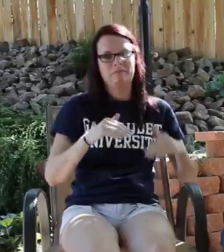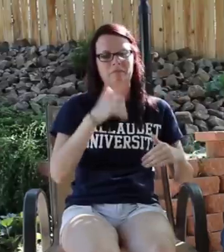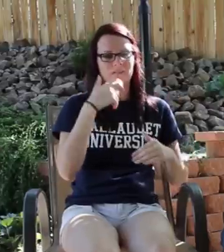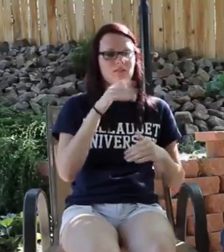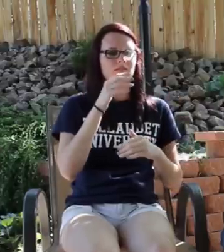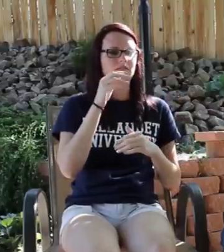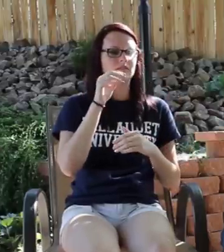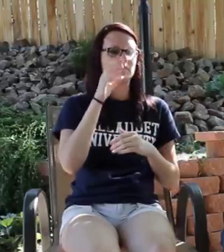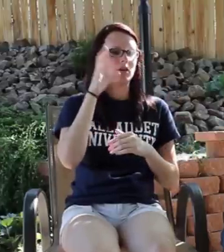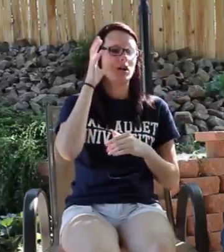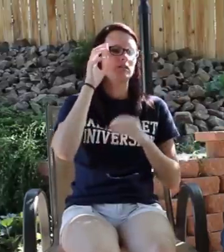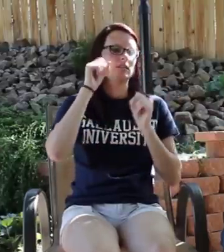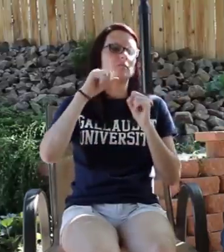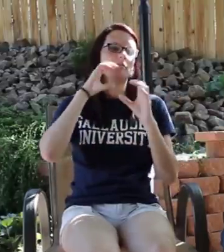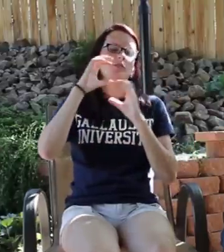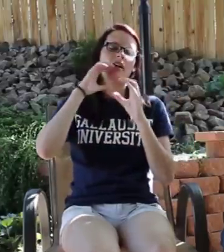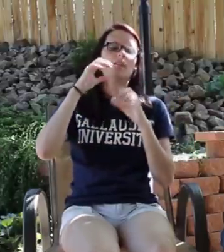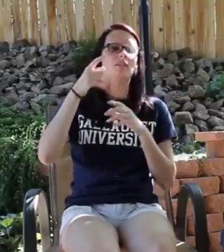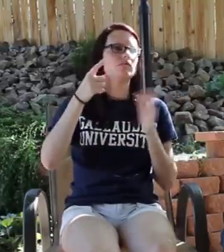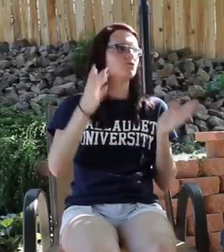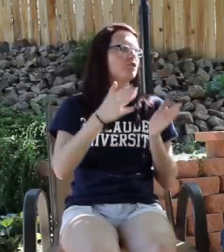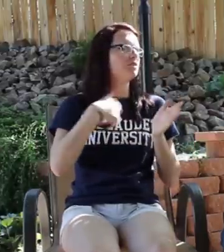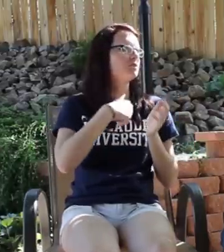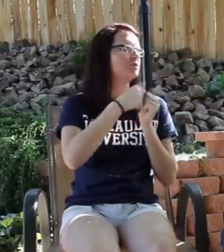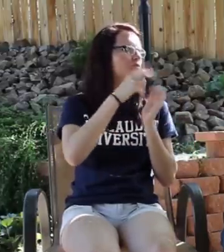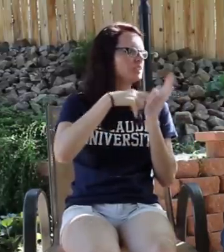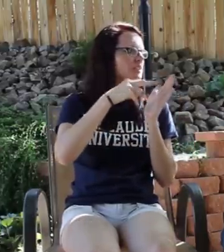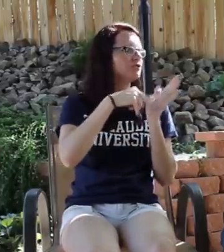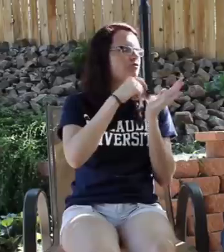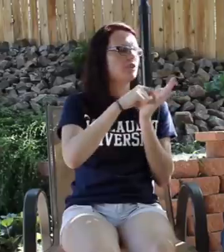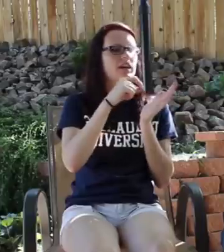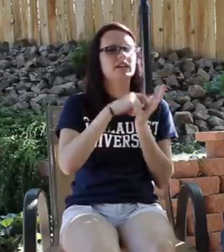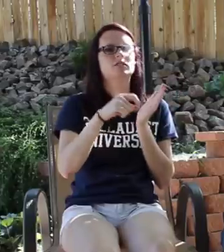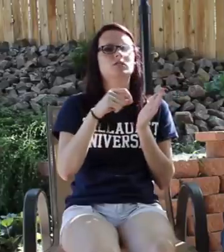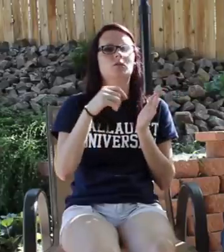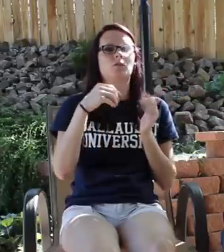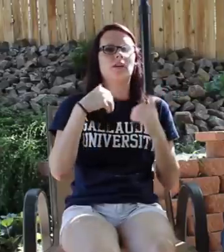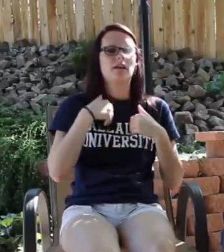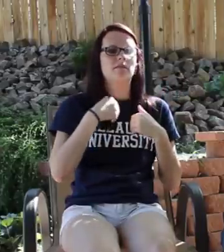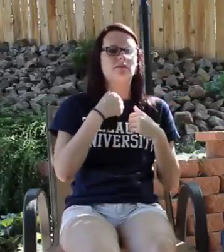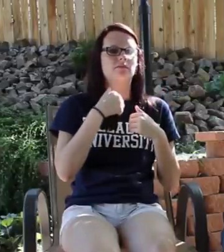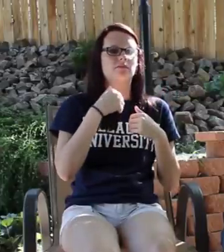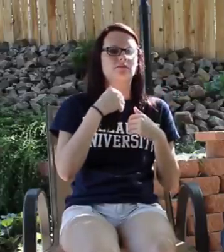have that opportunity. Also, their level of understanding English may not be very advanced.